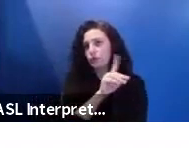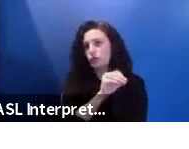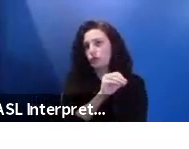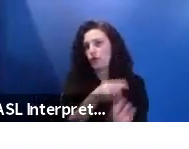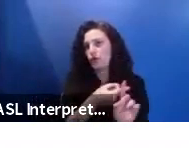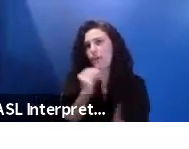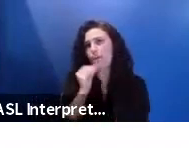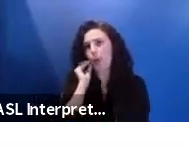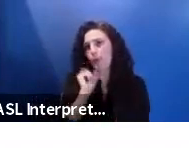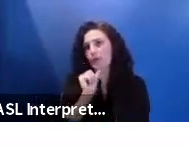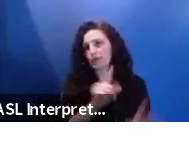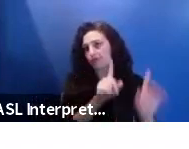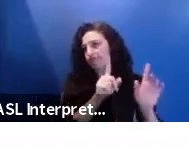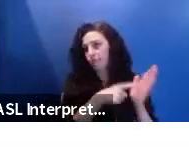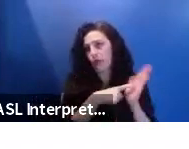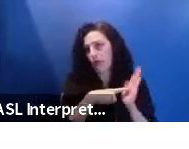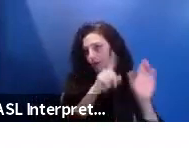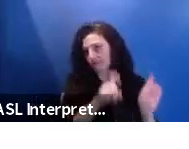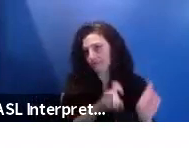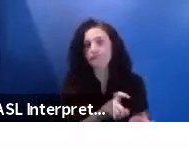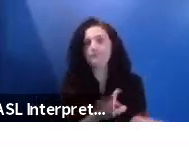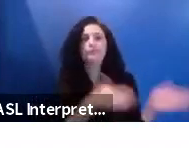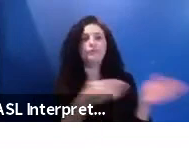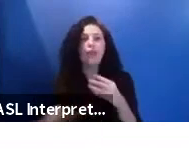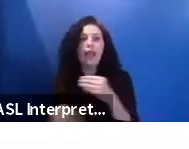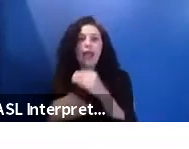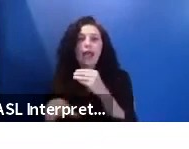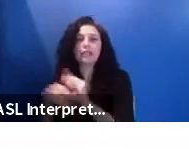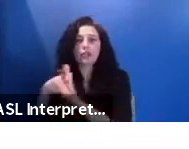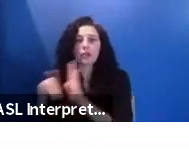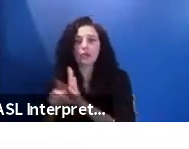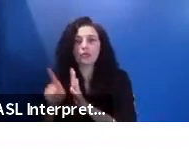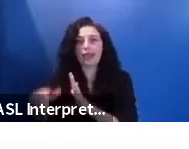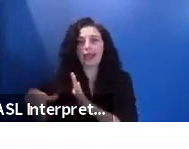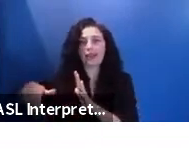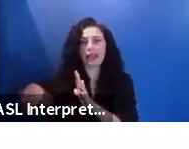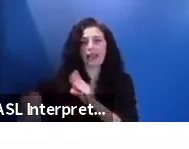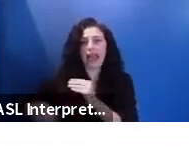So we all going to be additional protocols to come that aren't in the document right now, but are underway or being worked on.